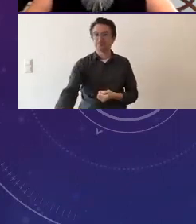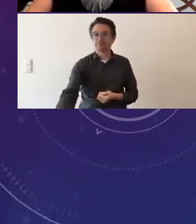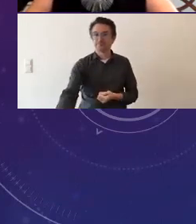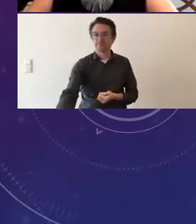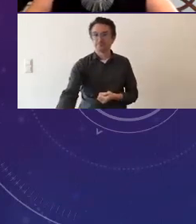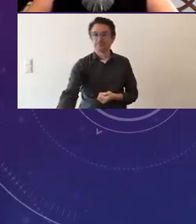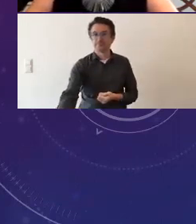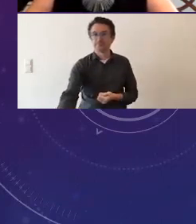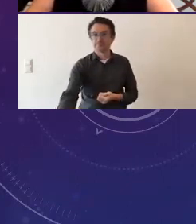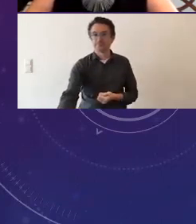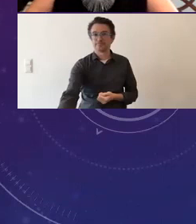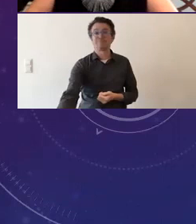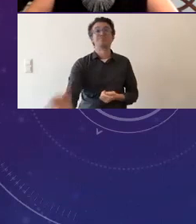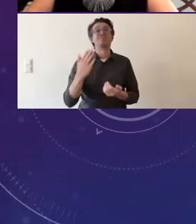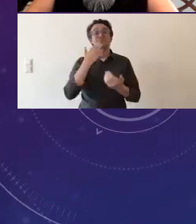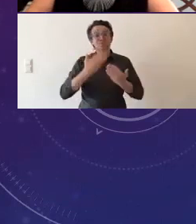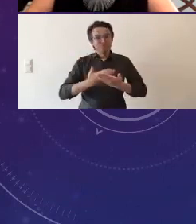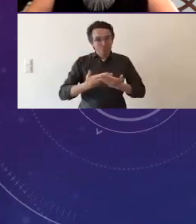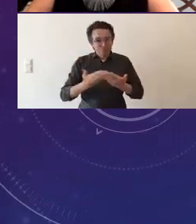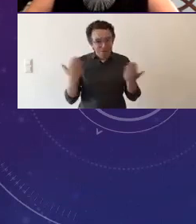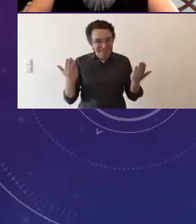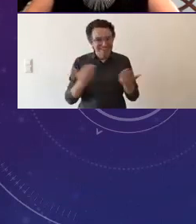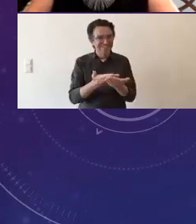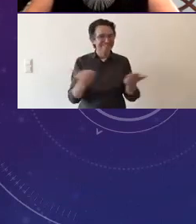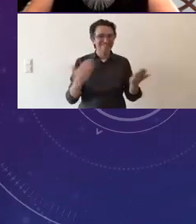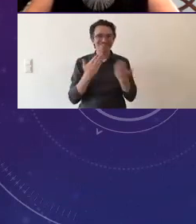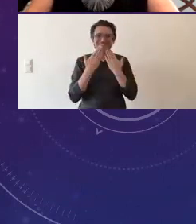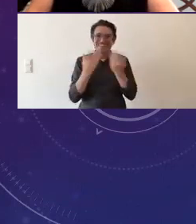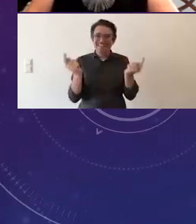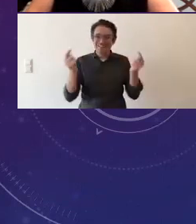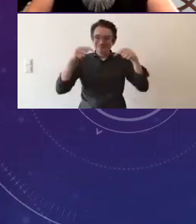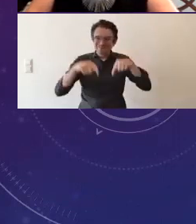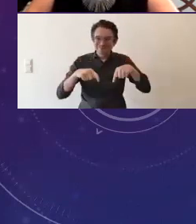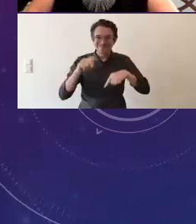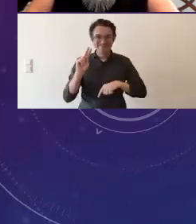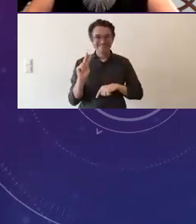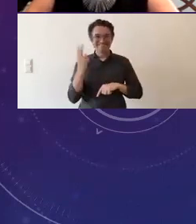for joining this second webinar and today we have a special guest who will